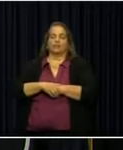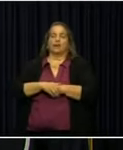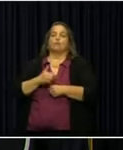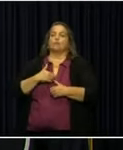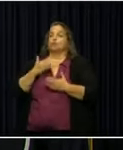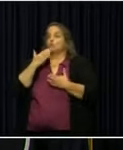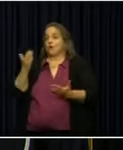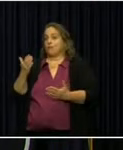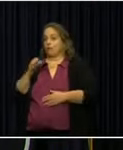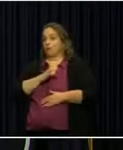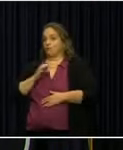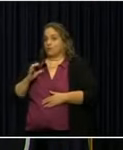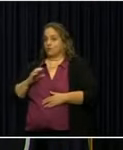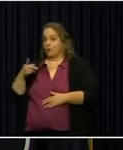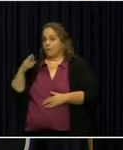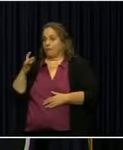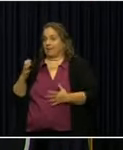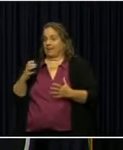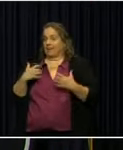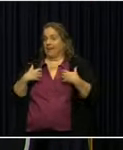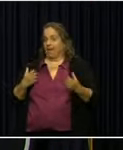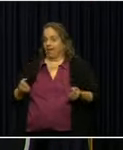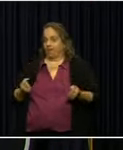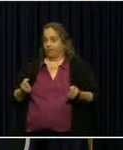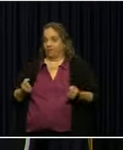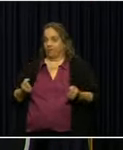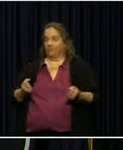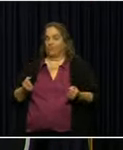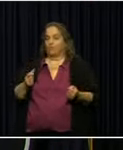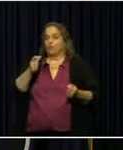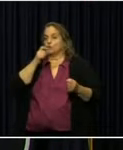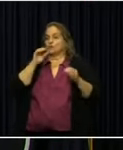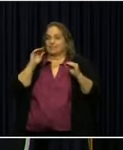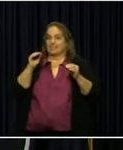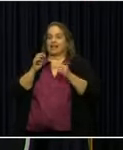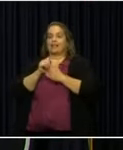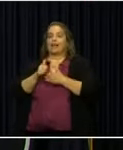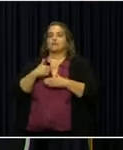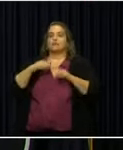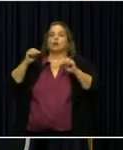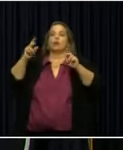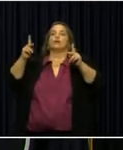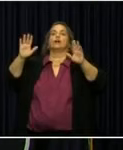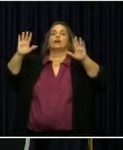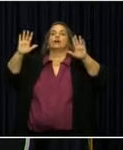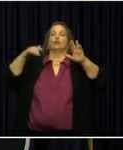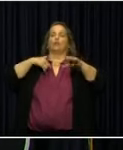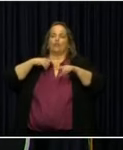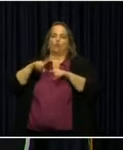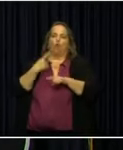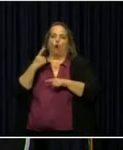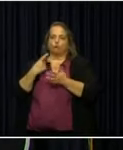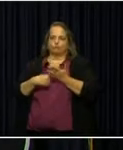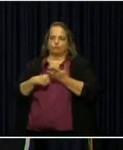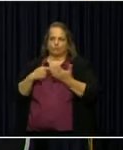FINALLY, REMEMBER, EVEN WITH ALL THIS INFORMATION OUT THERE TODAY, WE LOST KENTUCKIANS TODAY. THEIR FAMILIES ARE GOING TO BE